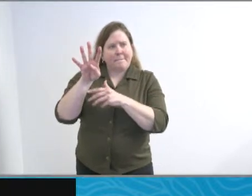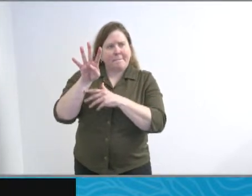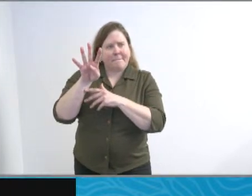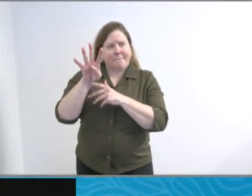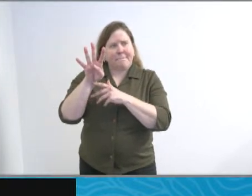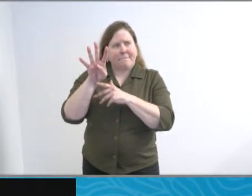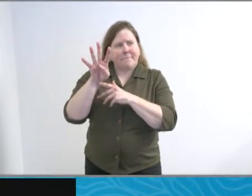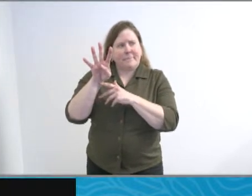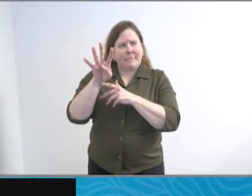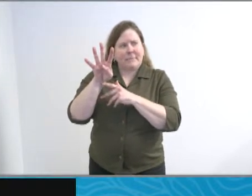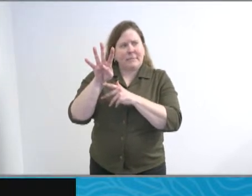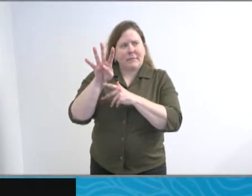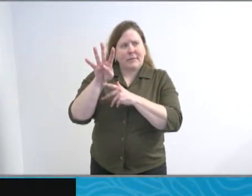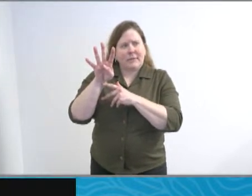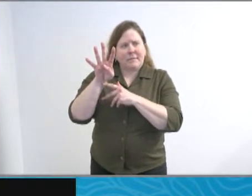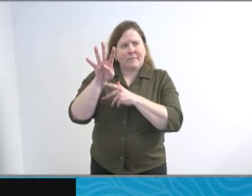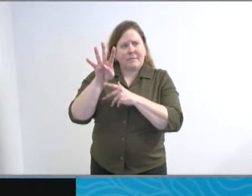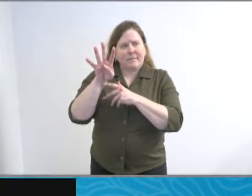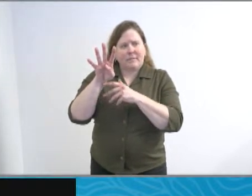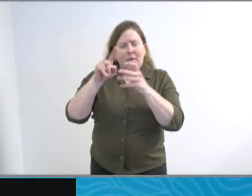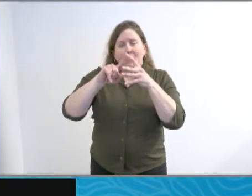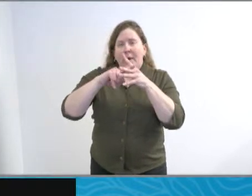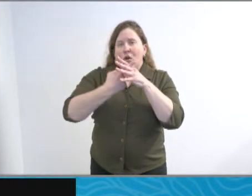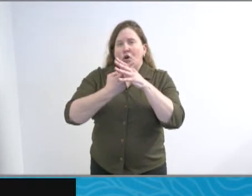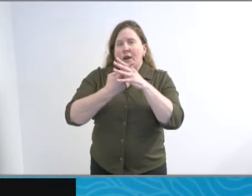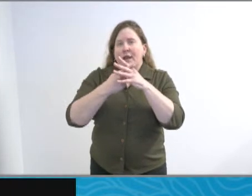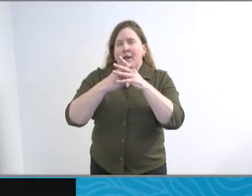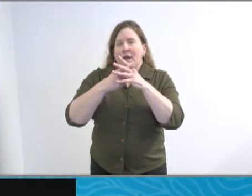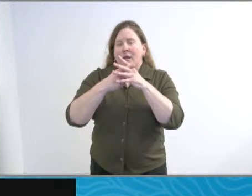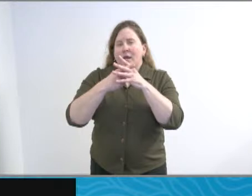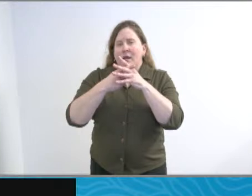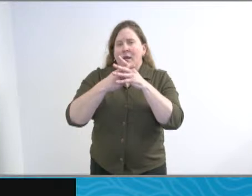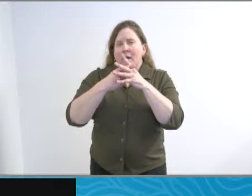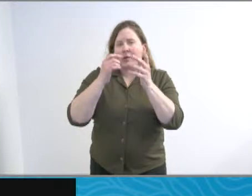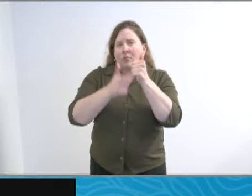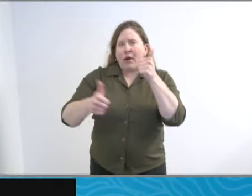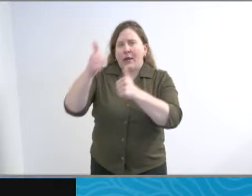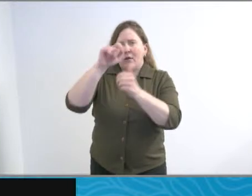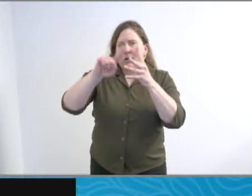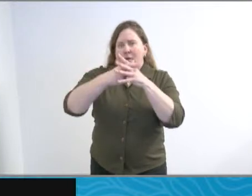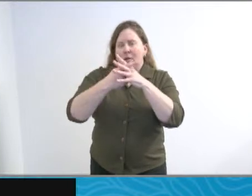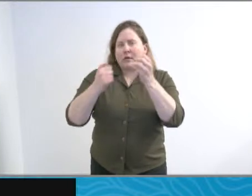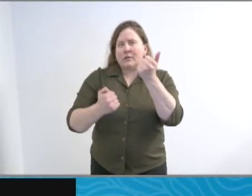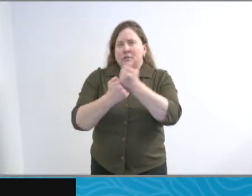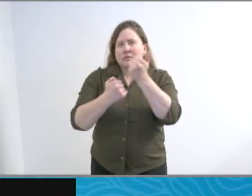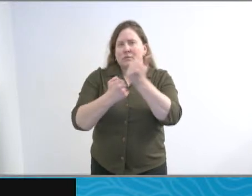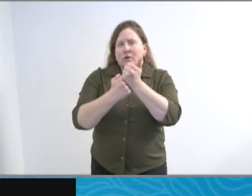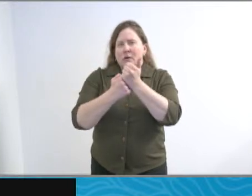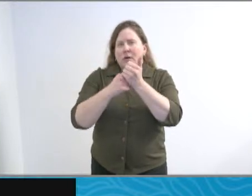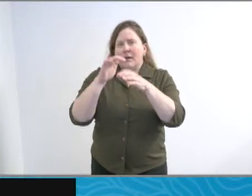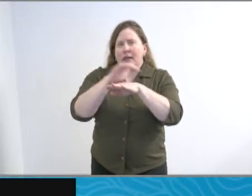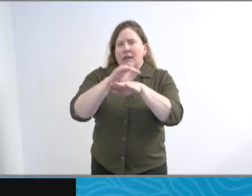You can see there's a priority initiative alongside with it, supporting and monitoring English learner progress.